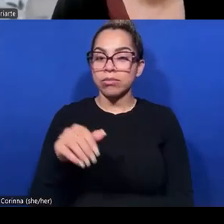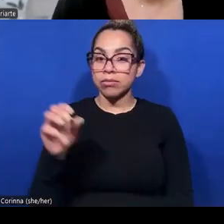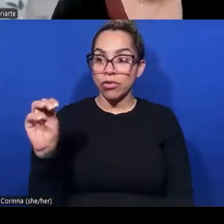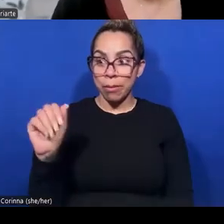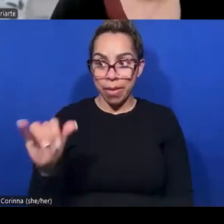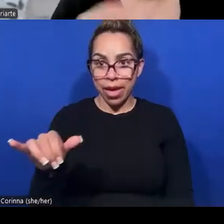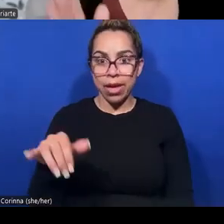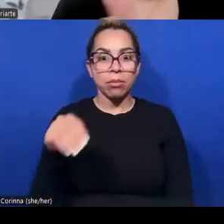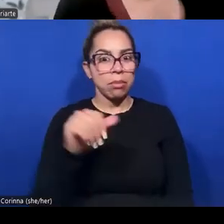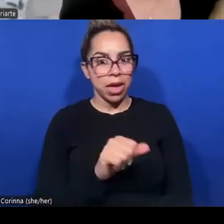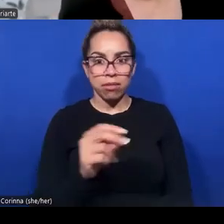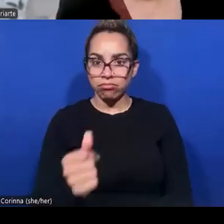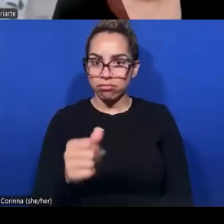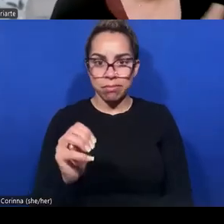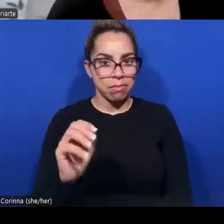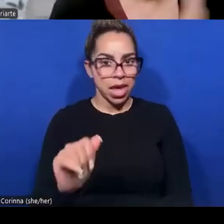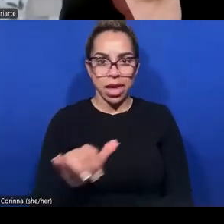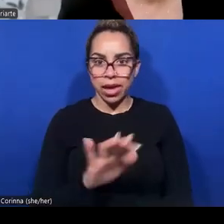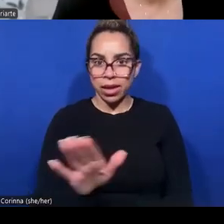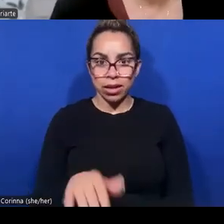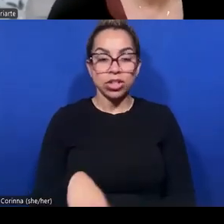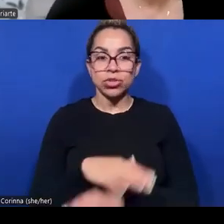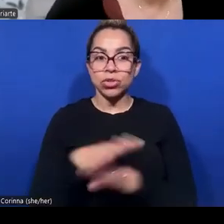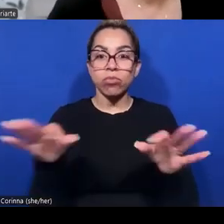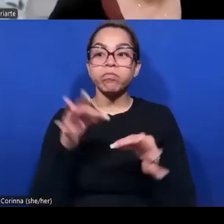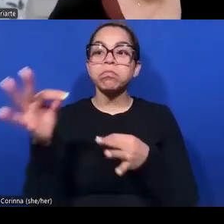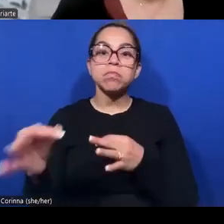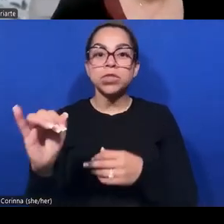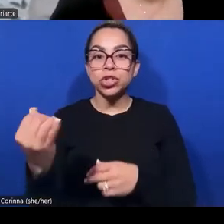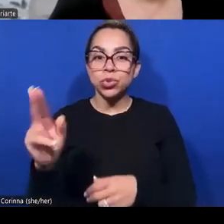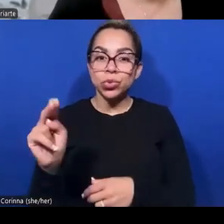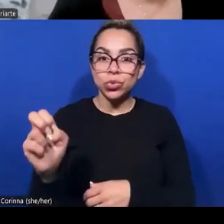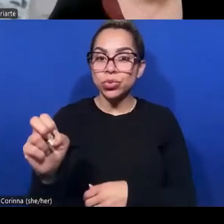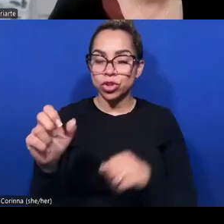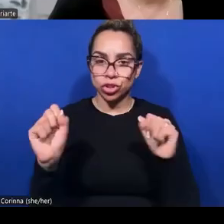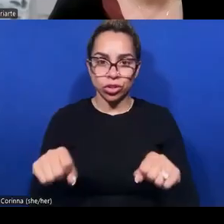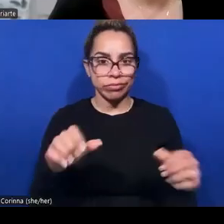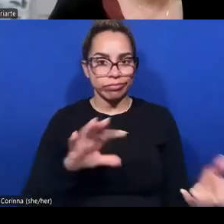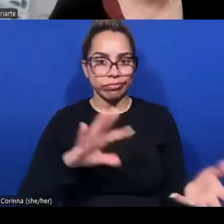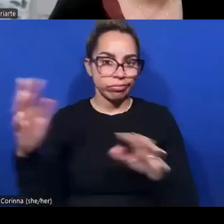And it's not and you're not, you know, postponing it to June because that could cause issues with your SSI.